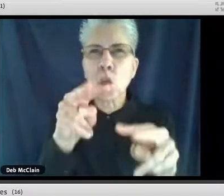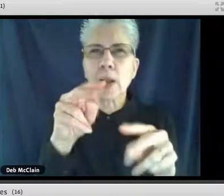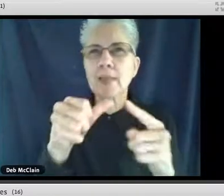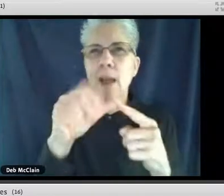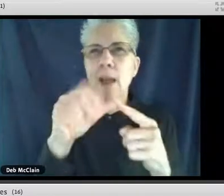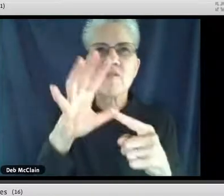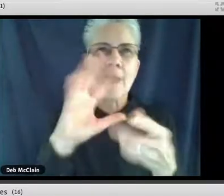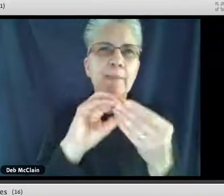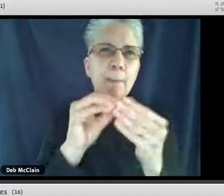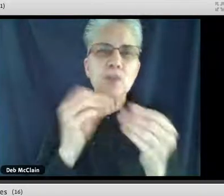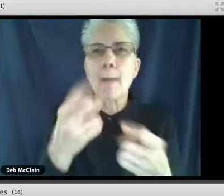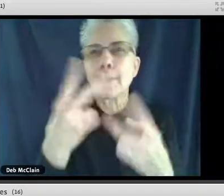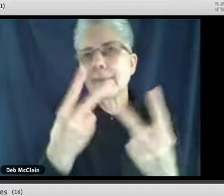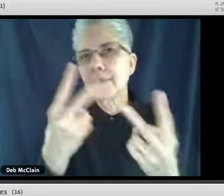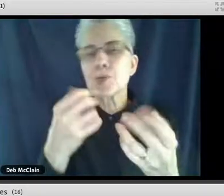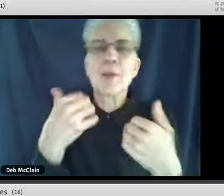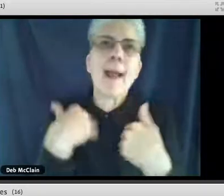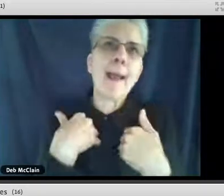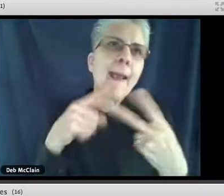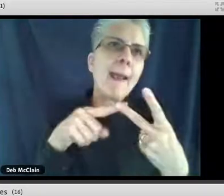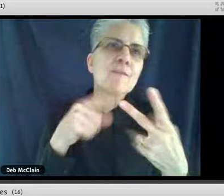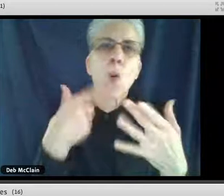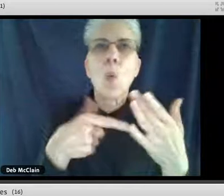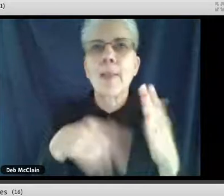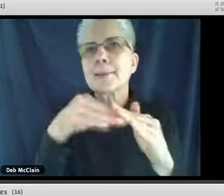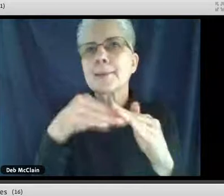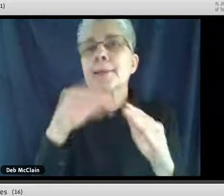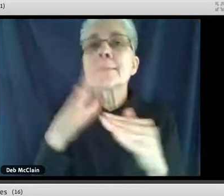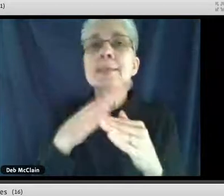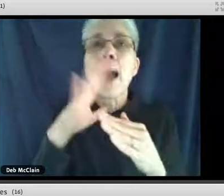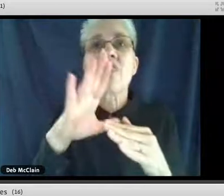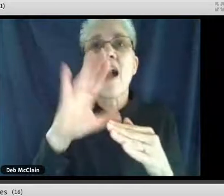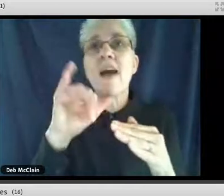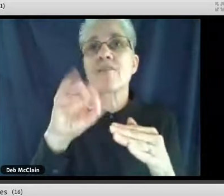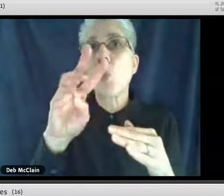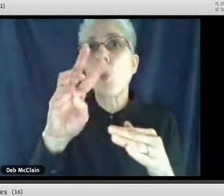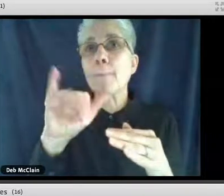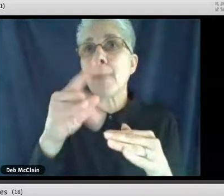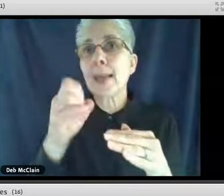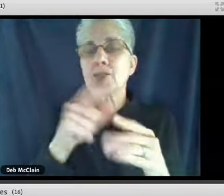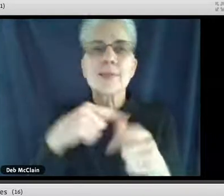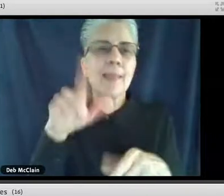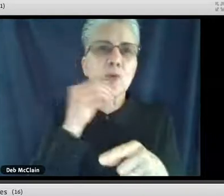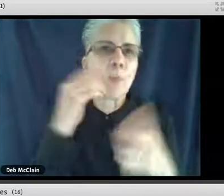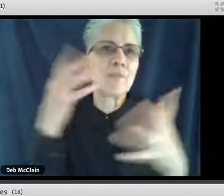You know, how many visitors did I have? What are the top five web pages they visited? And then you go home.